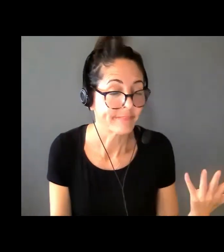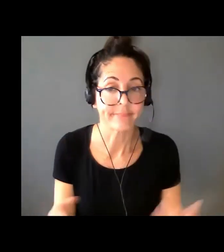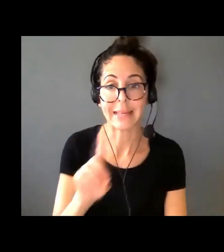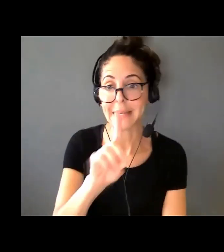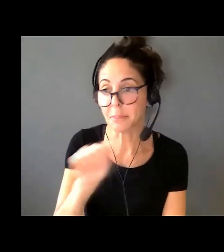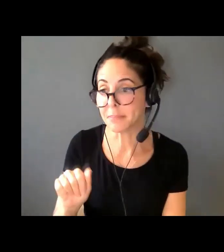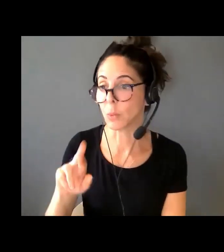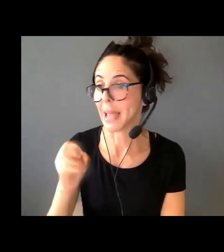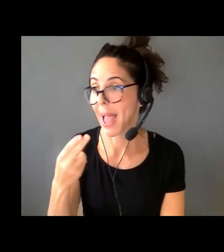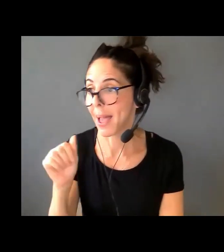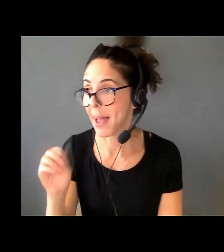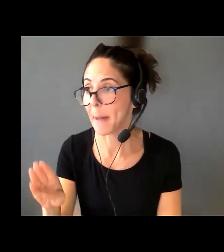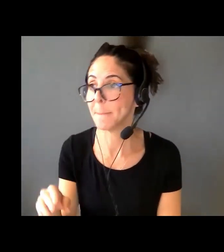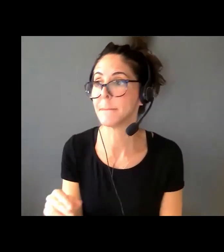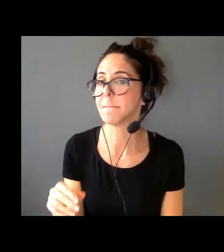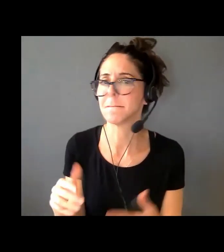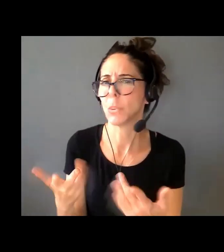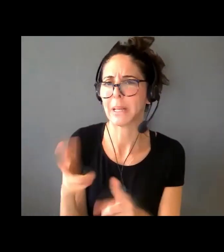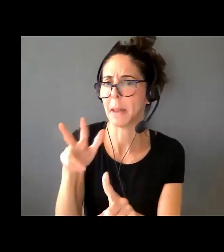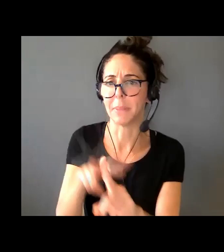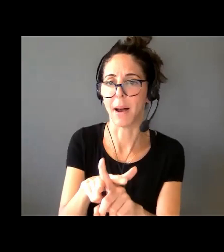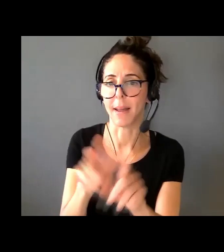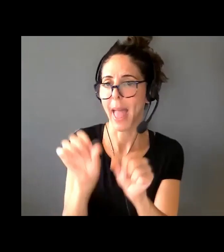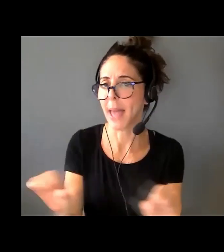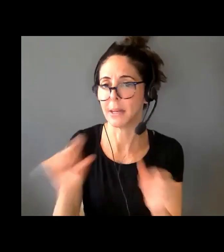but that could be valid for really any kind of research and any topic.